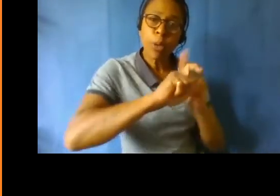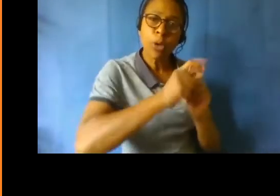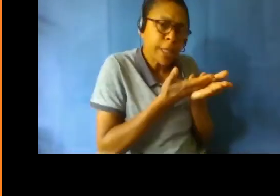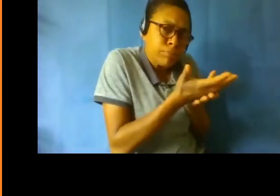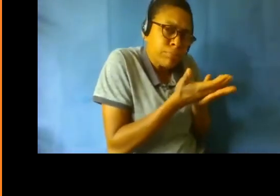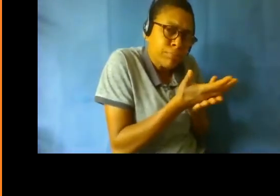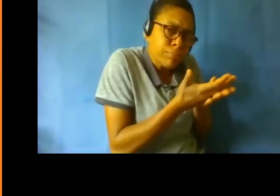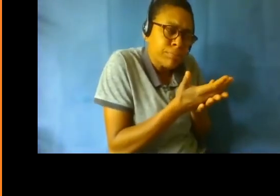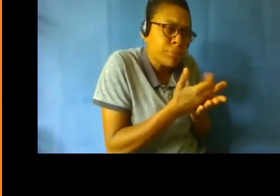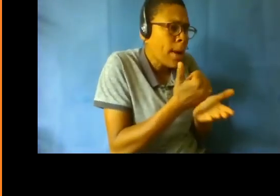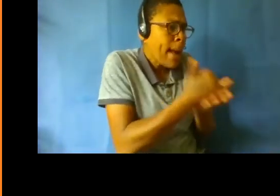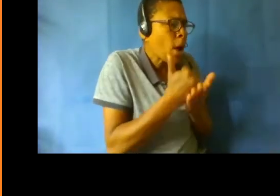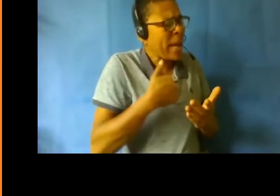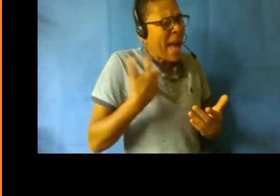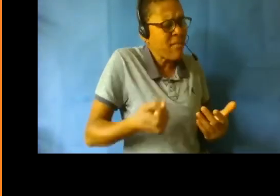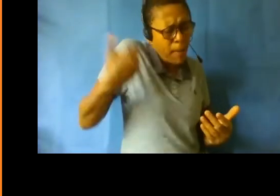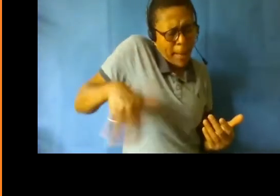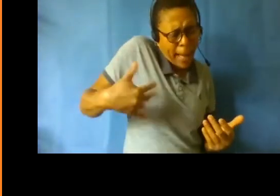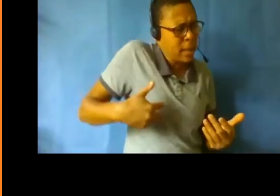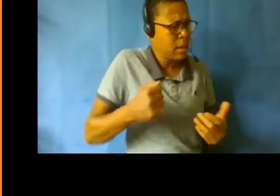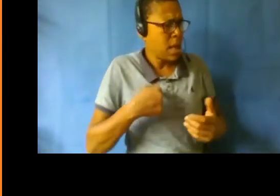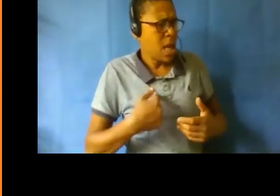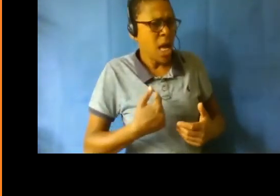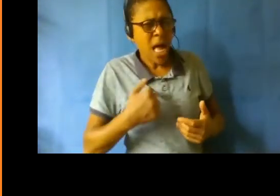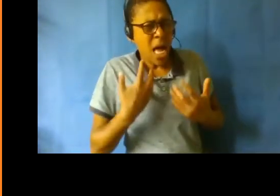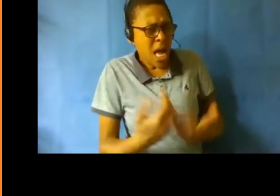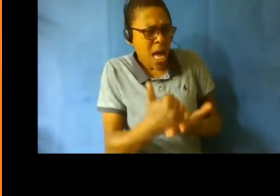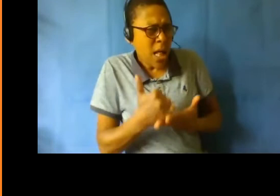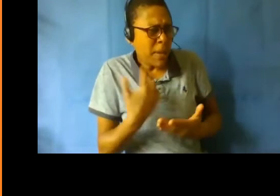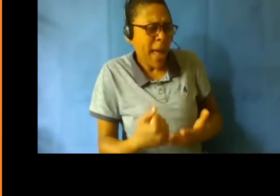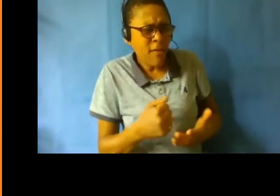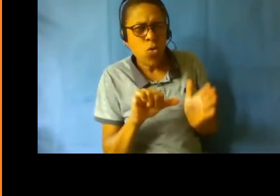histories and cultures into account I know that my children will have the HPV